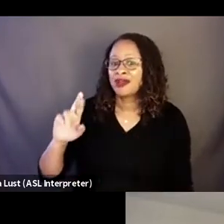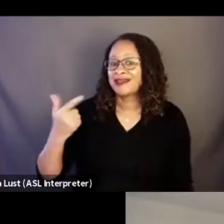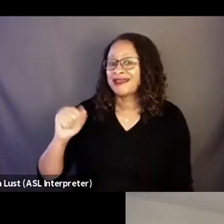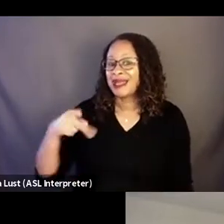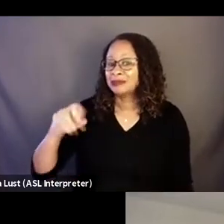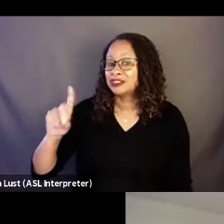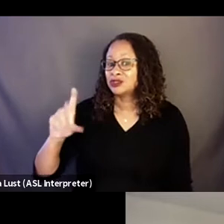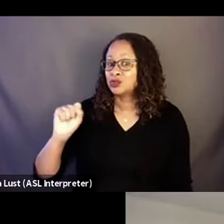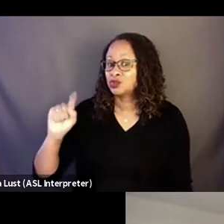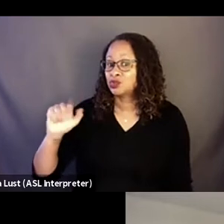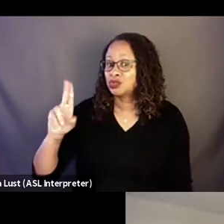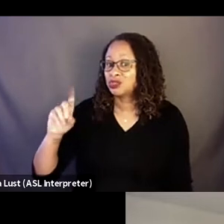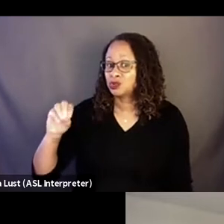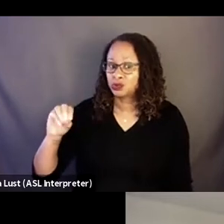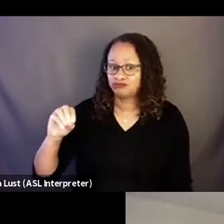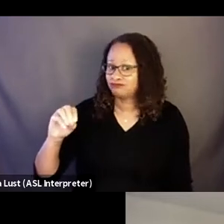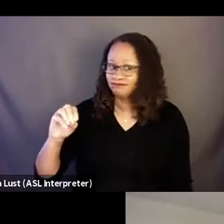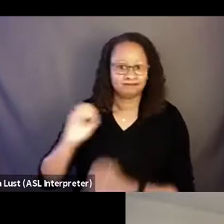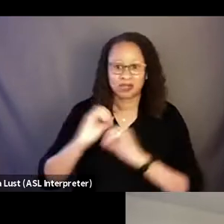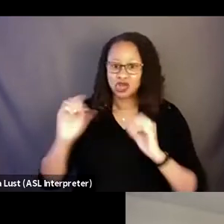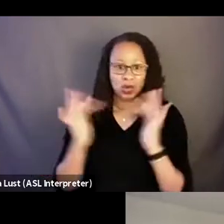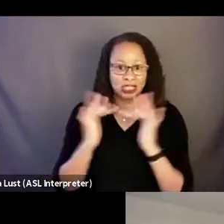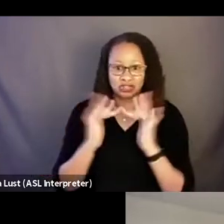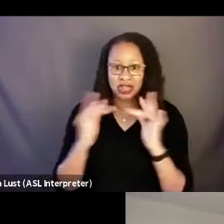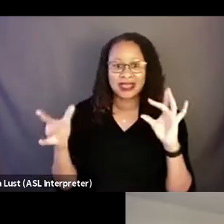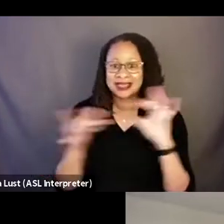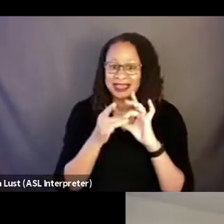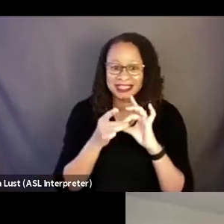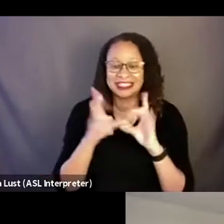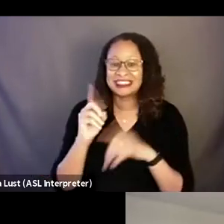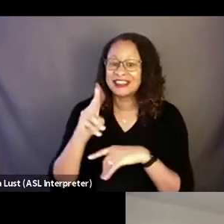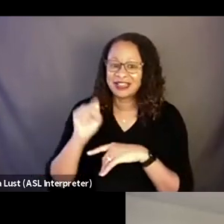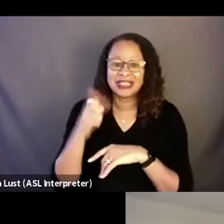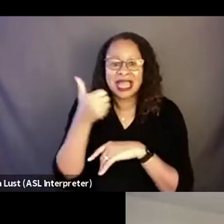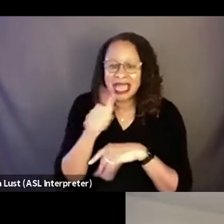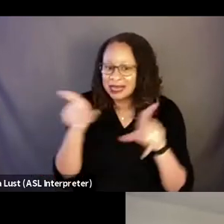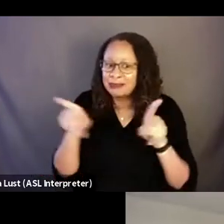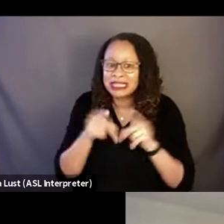We had no internet connected devices anywhere near the footage as we were editing it.